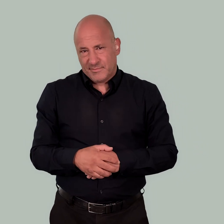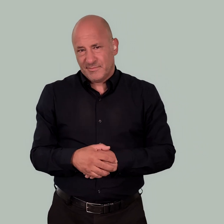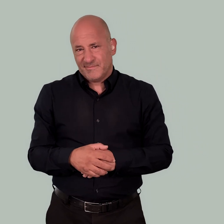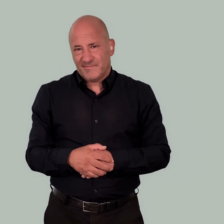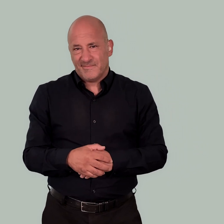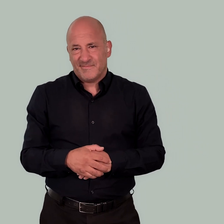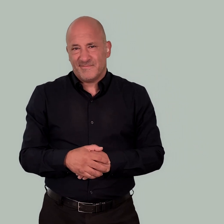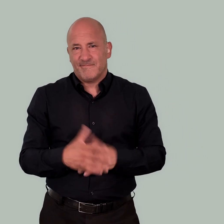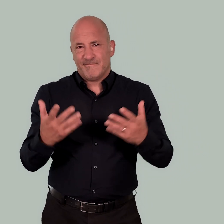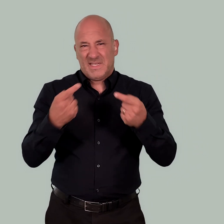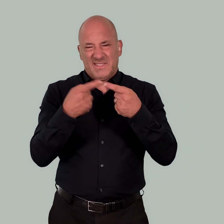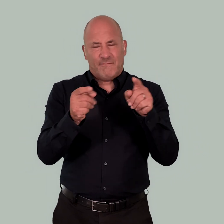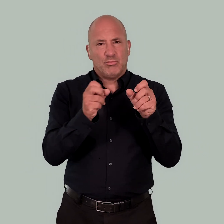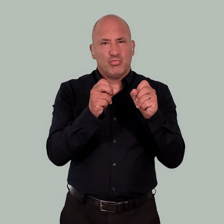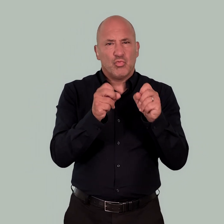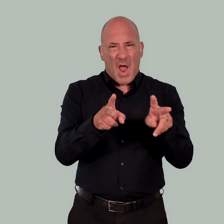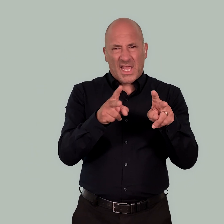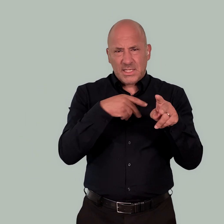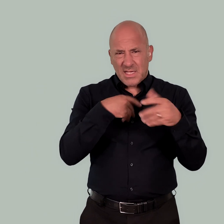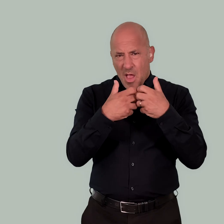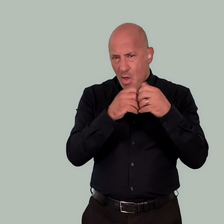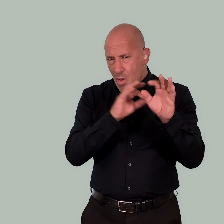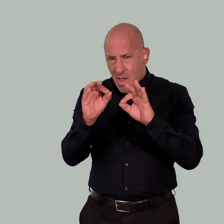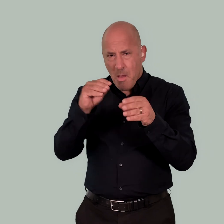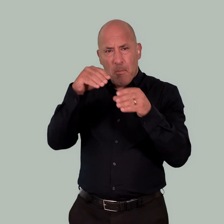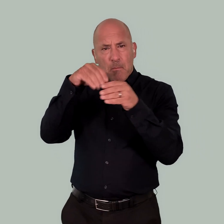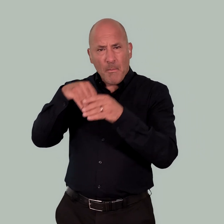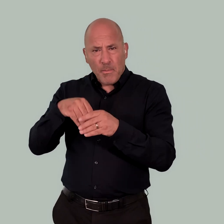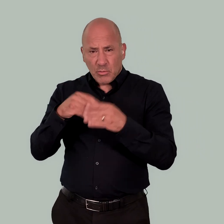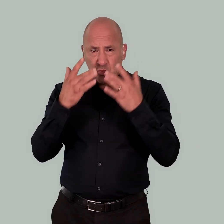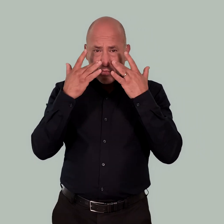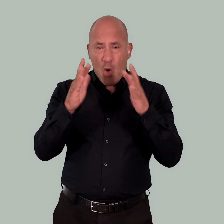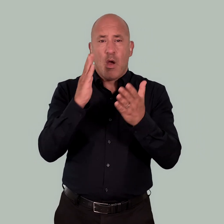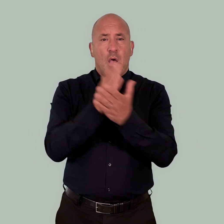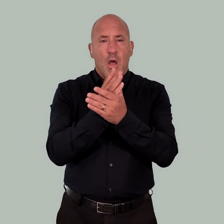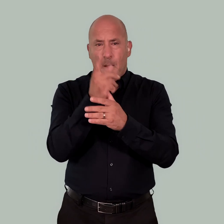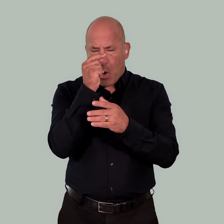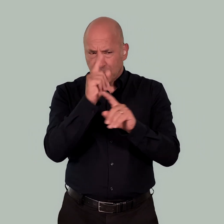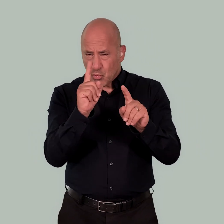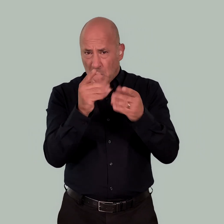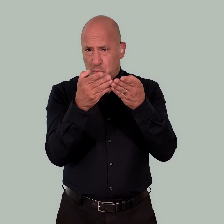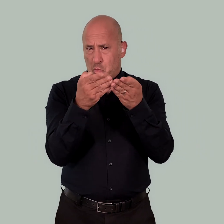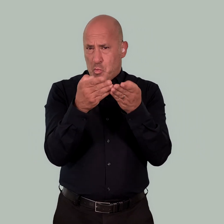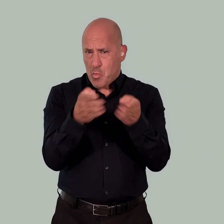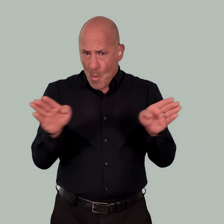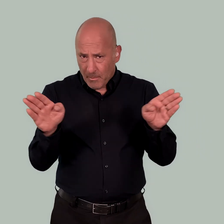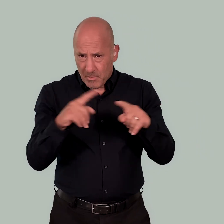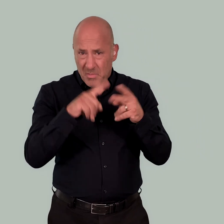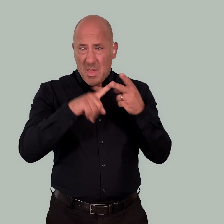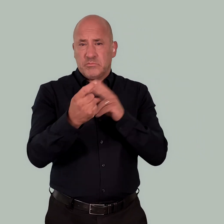2.5 The different measures are included to show firstly that there is a wide range of potential measures,